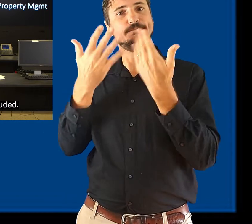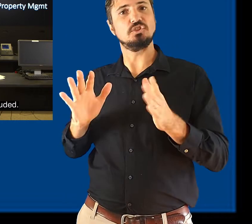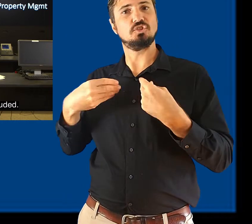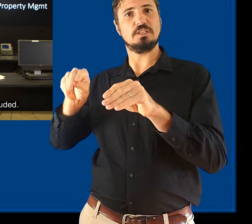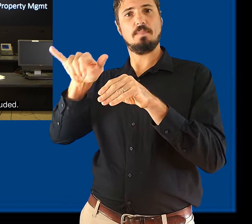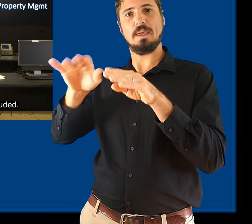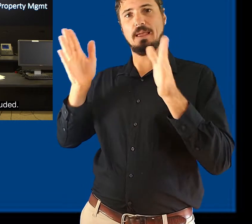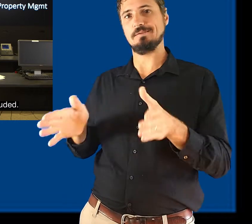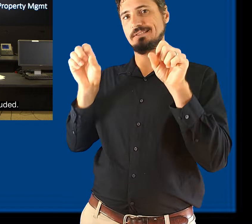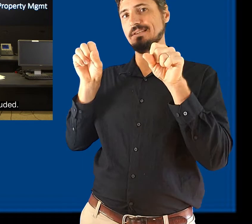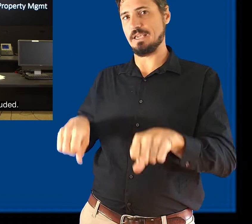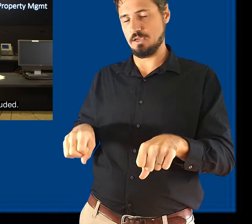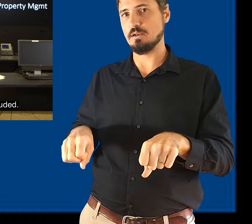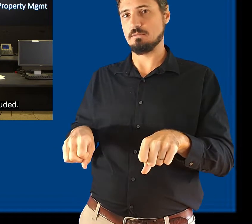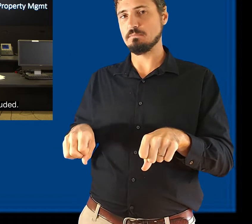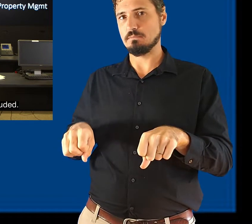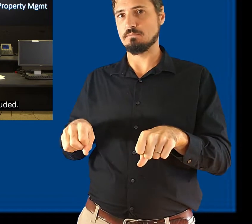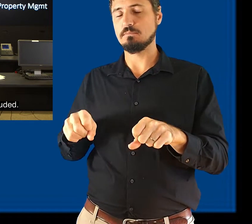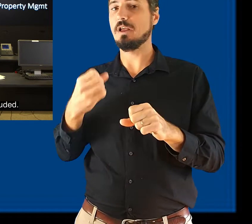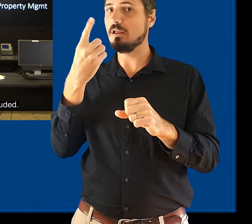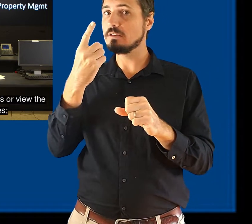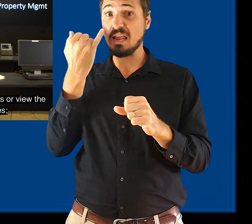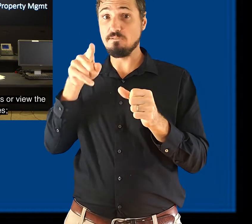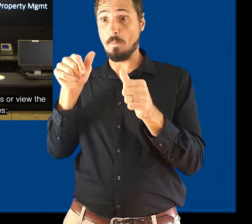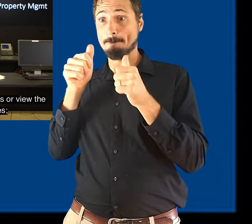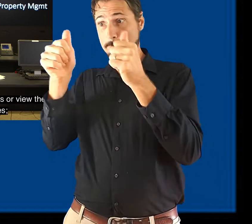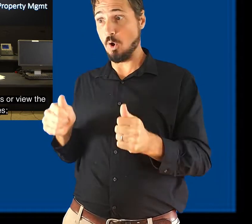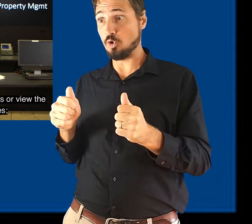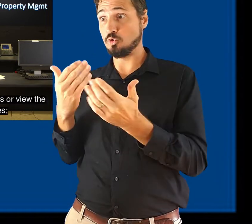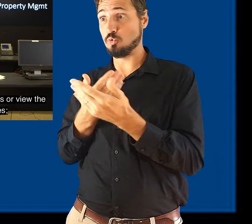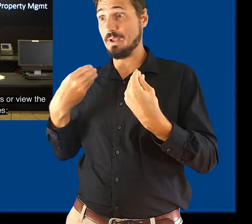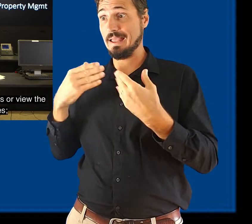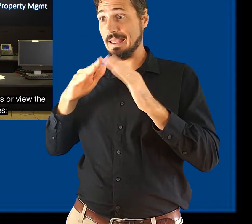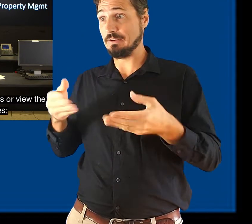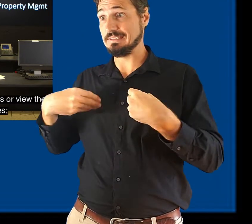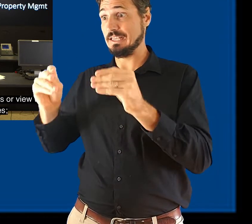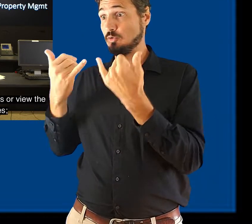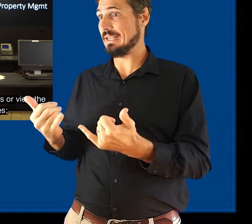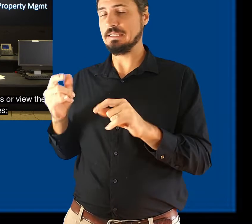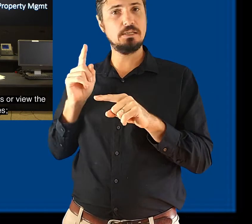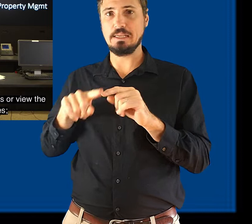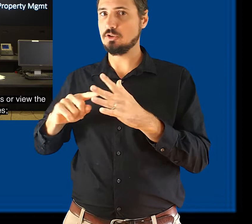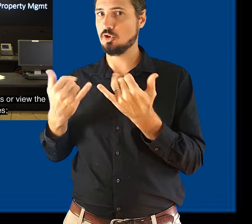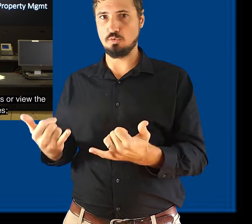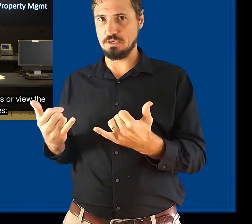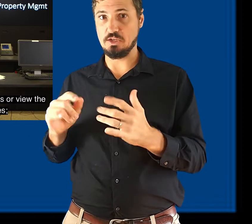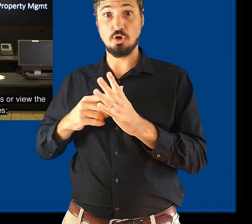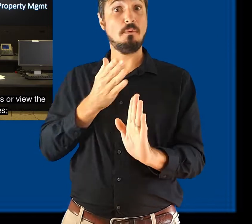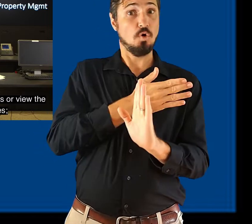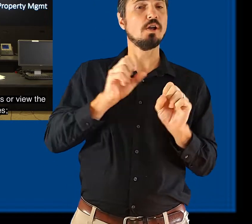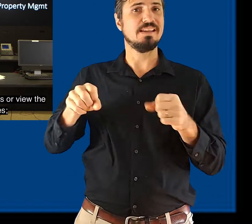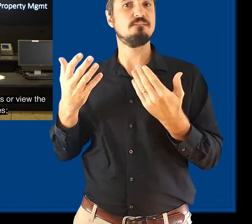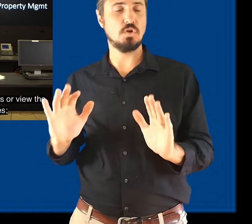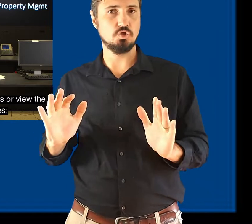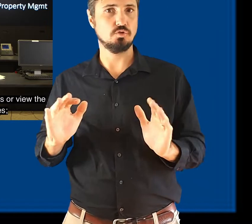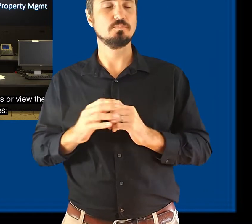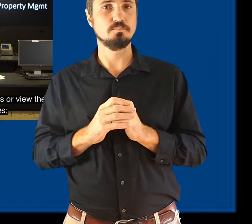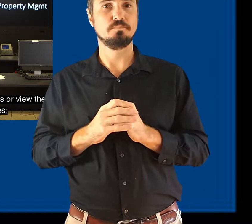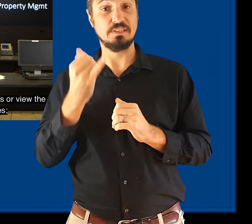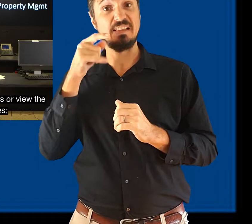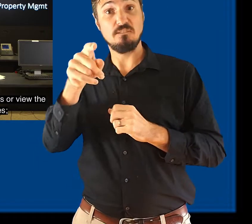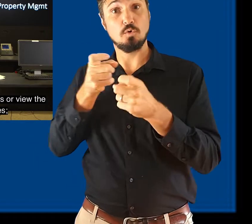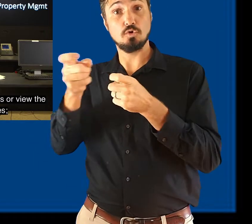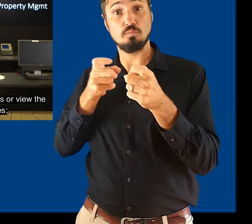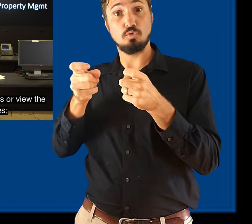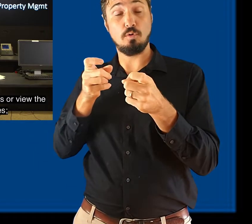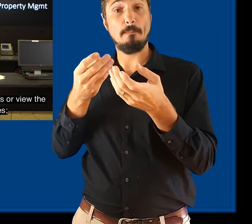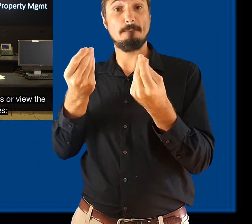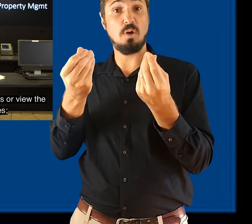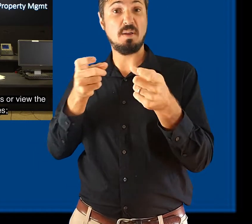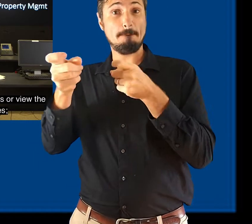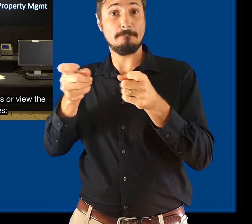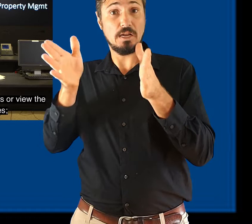These individuals must not take any in-person meetings unless to sign documents or view the property; not travel in the same vehicle; not have in-person open houses;